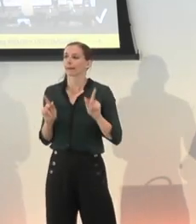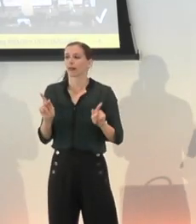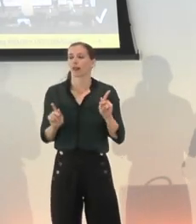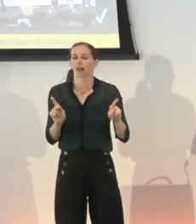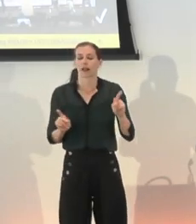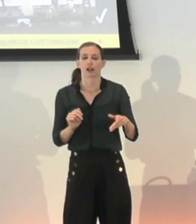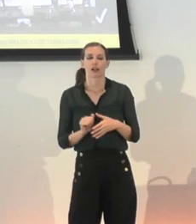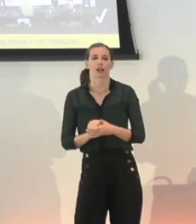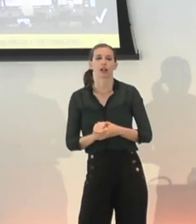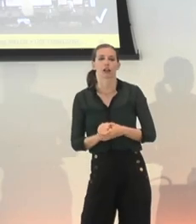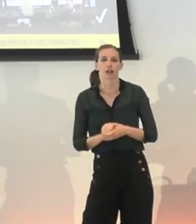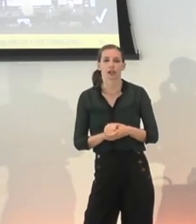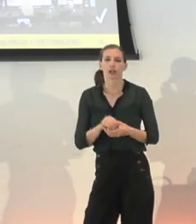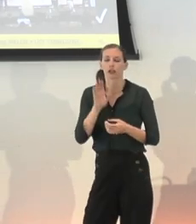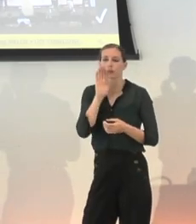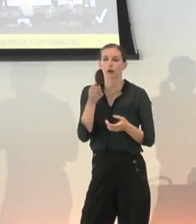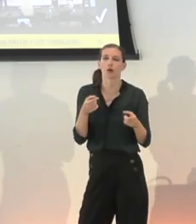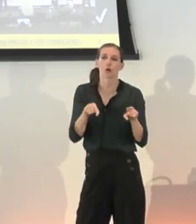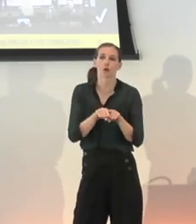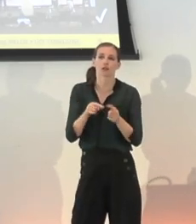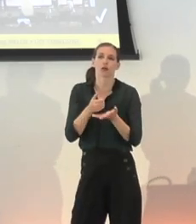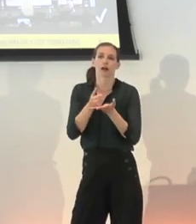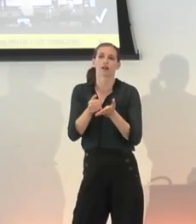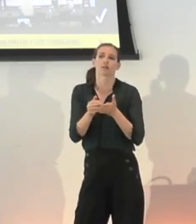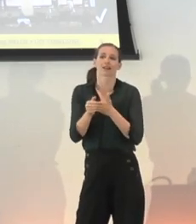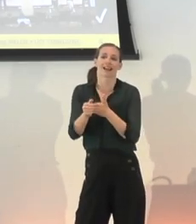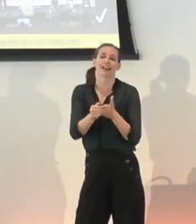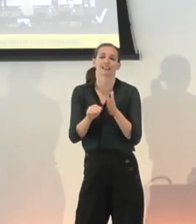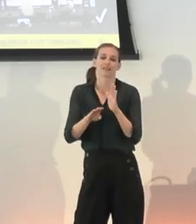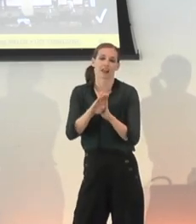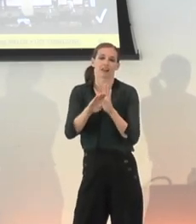which will help in terms of guiding development so we are designing for